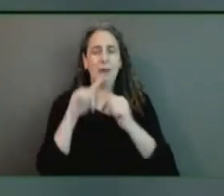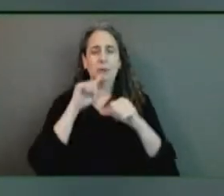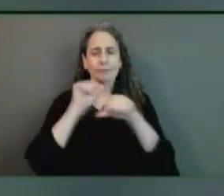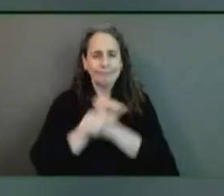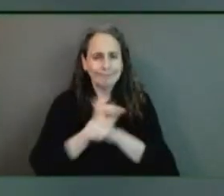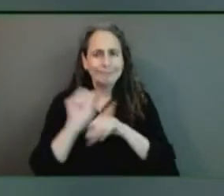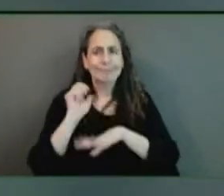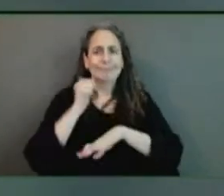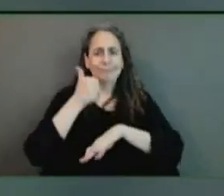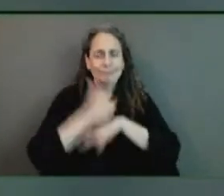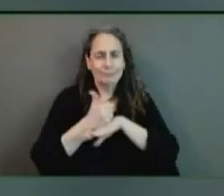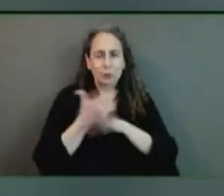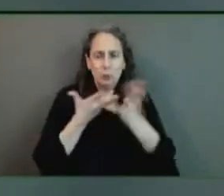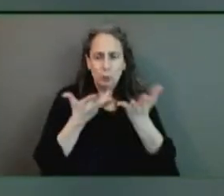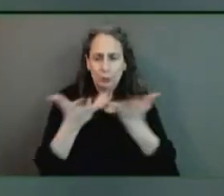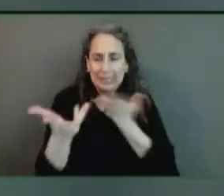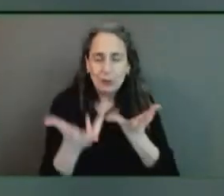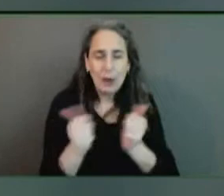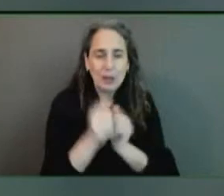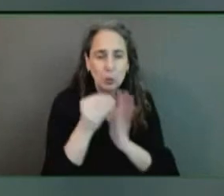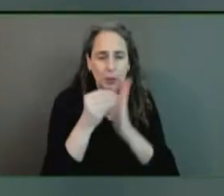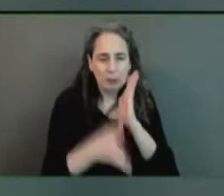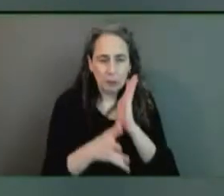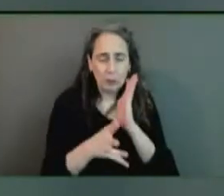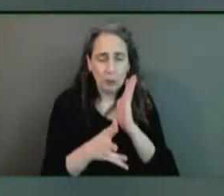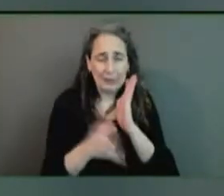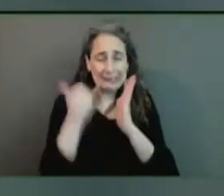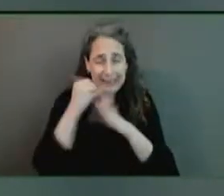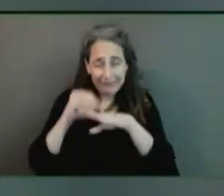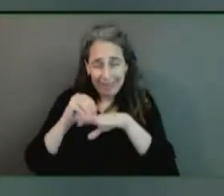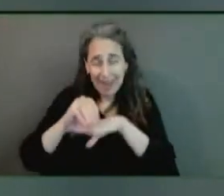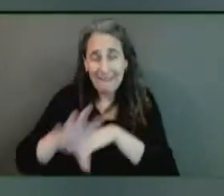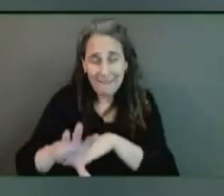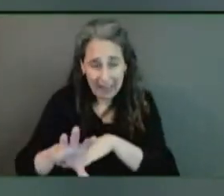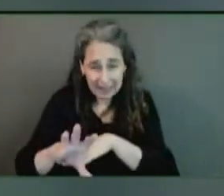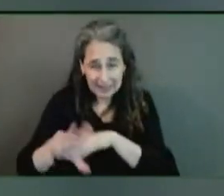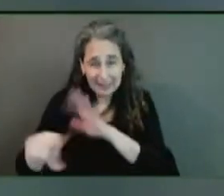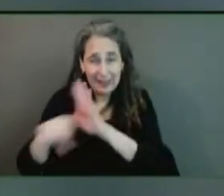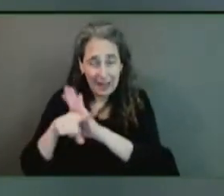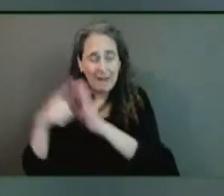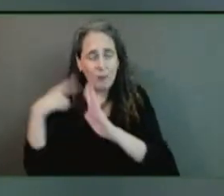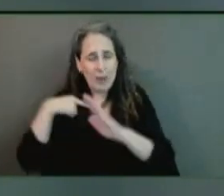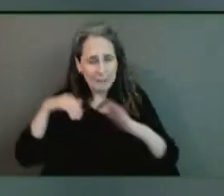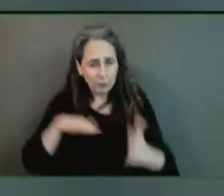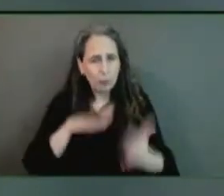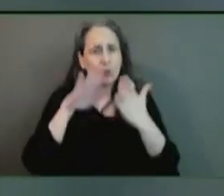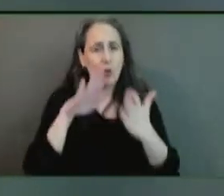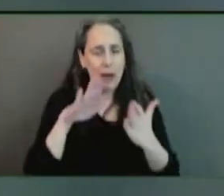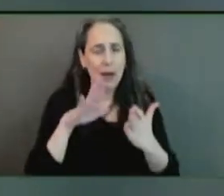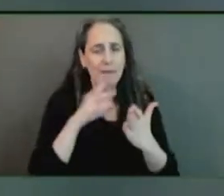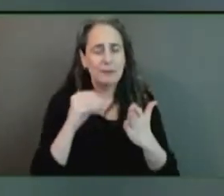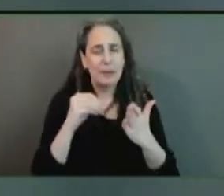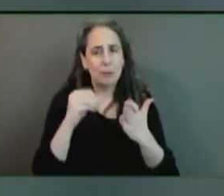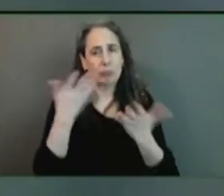And the tenant of how it really is built to interact with students, and that's compromised